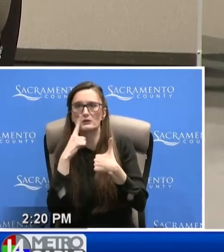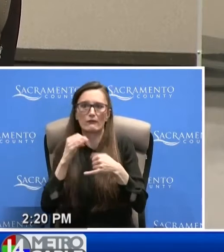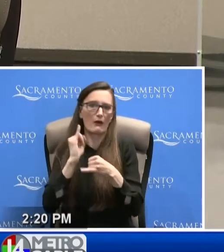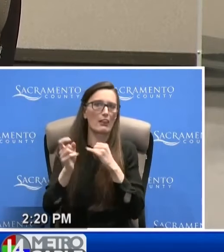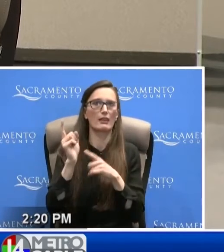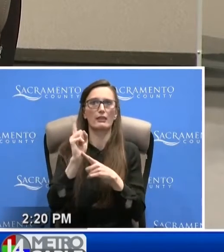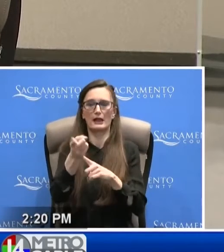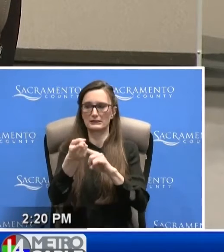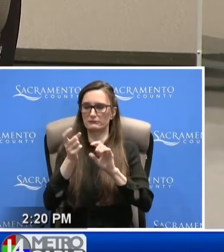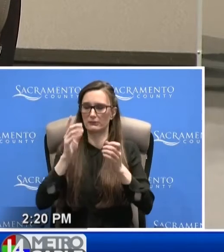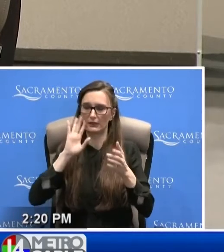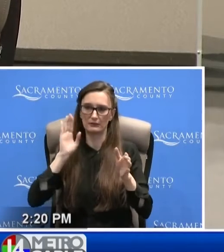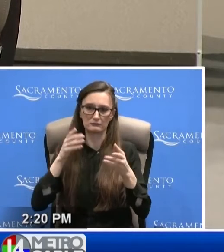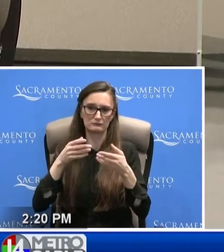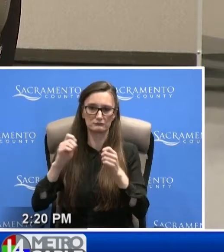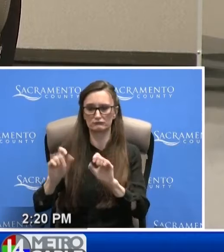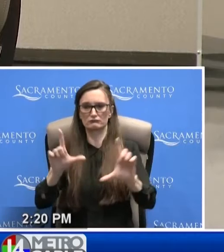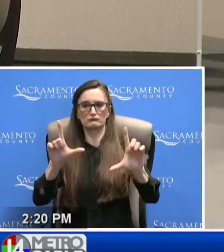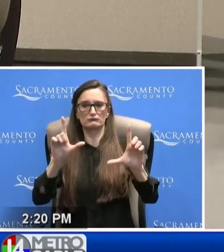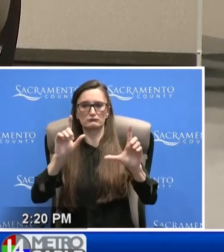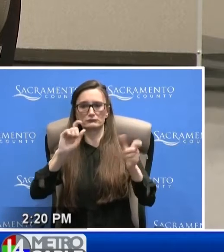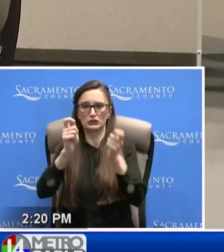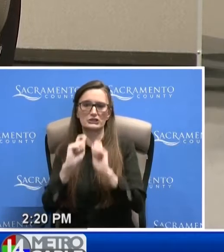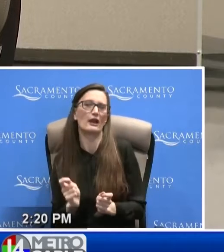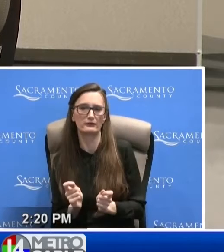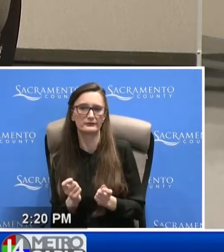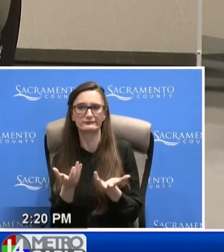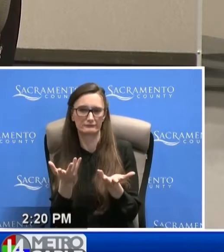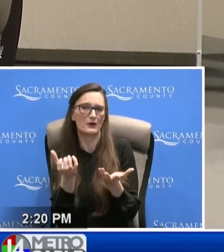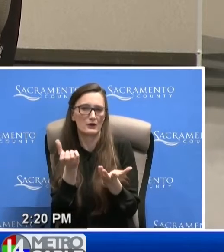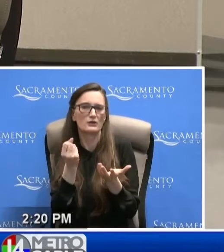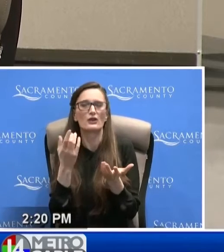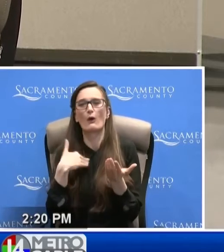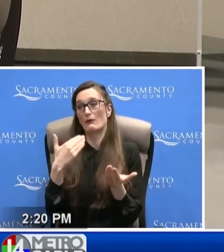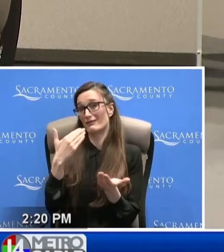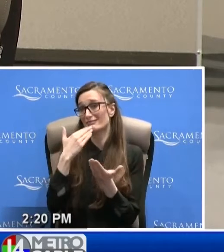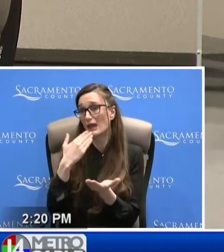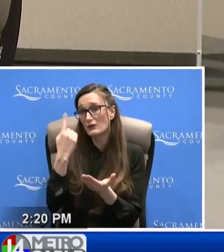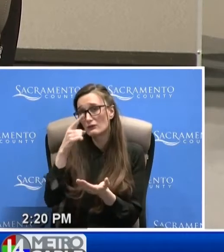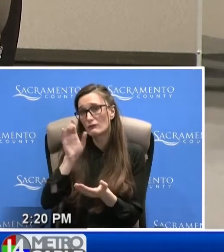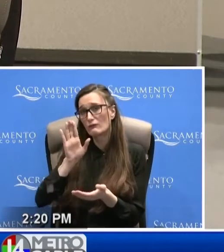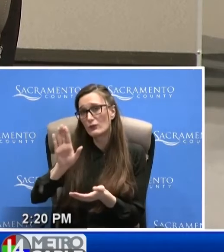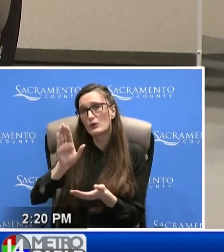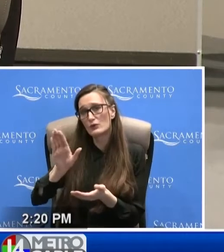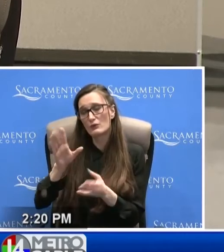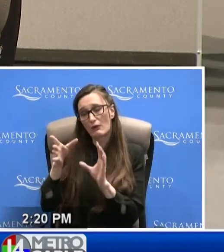Also, I think so. I thank you for your comments.